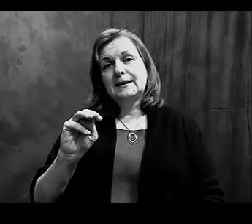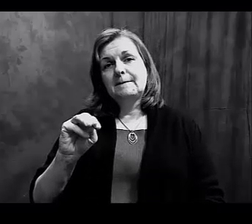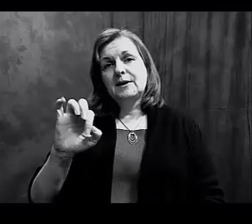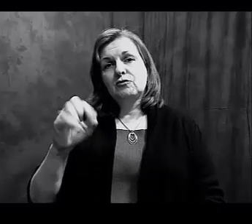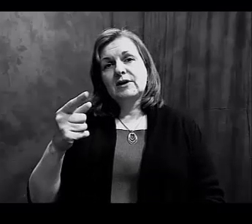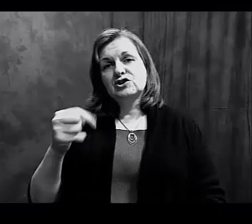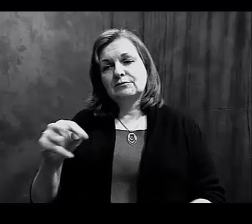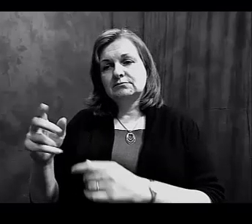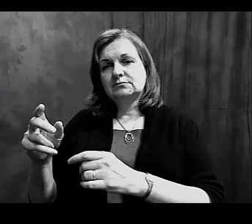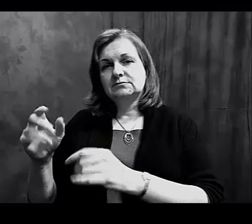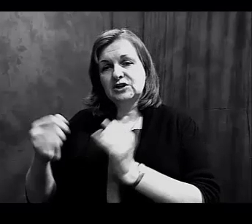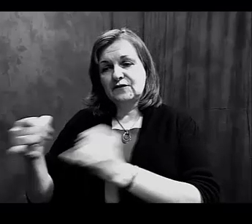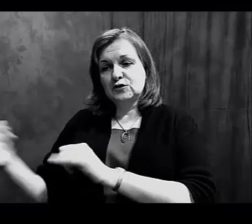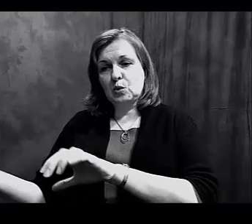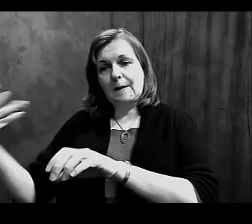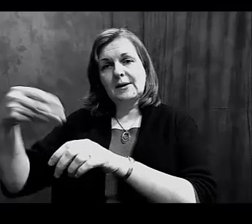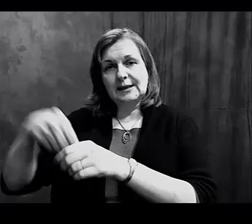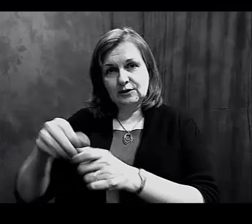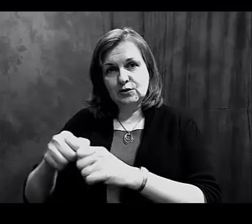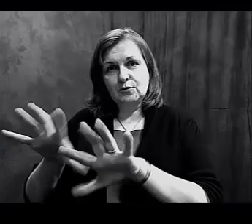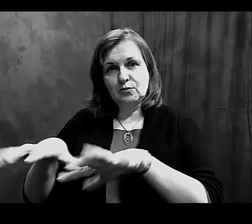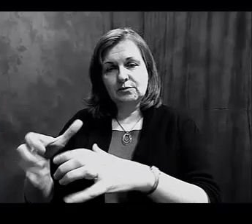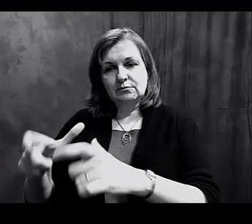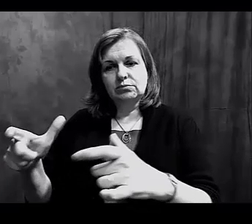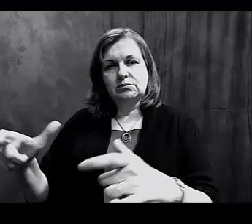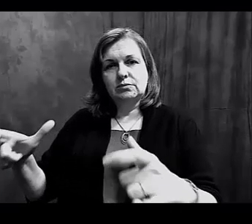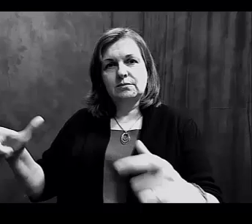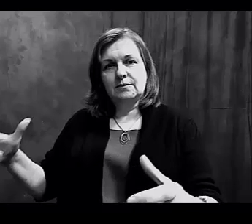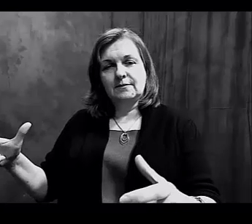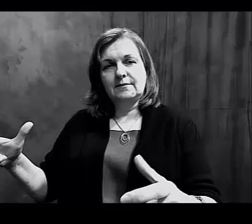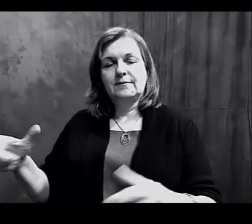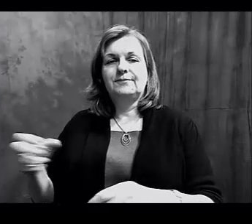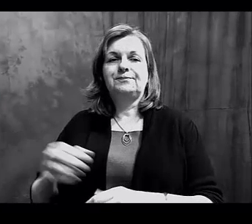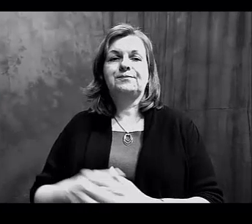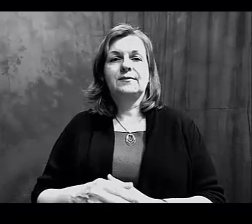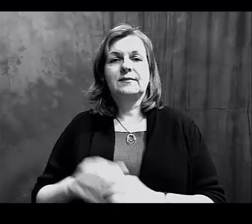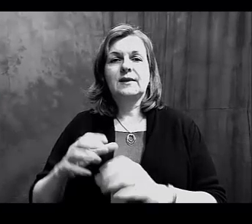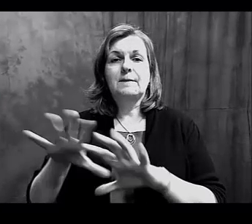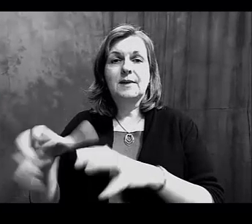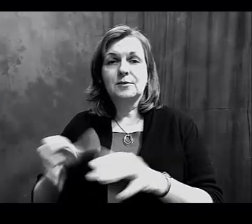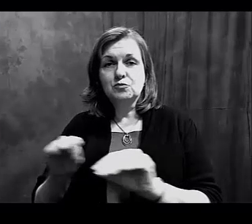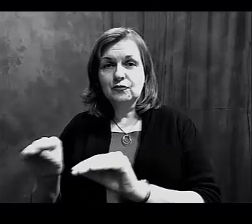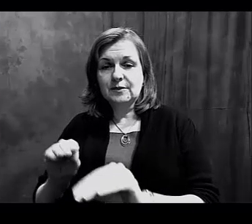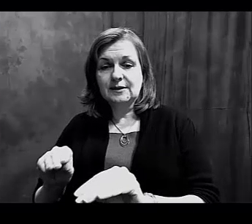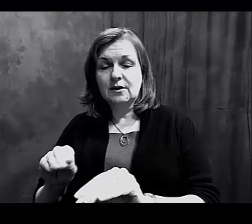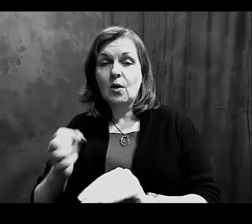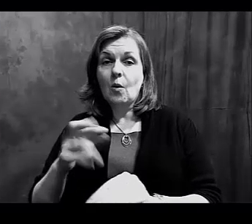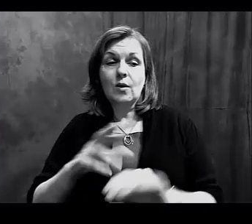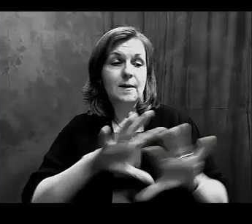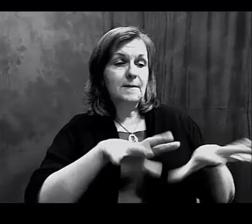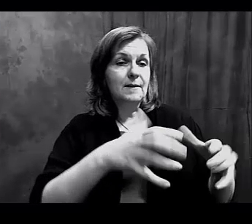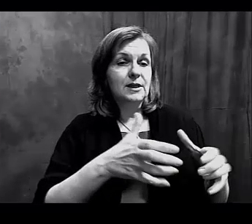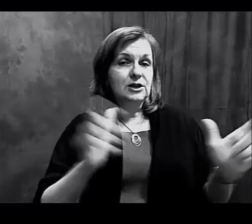immigration or population movements and so on